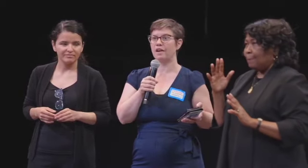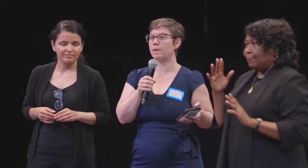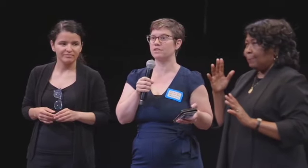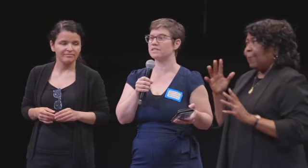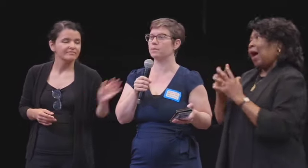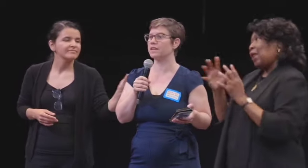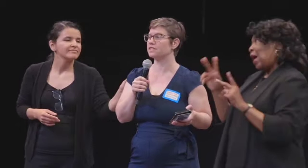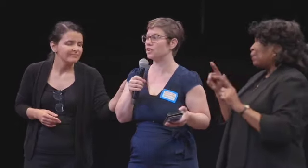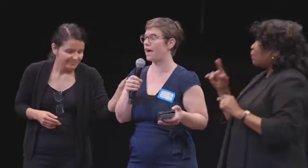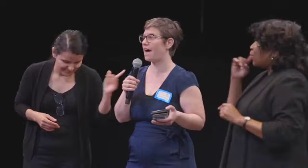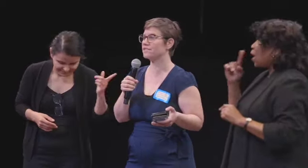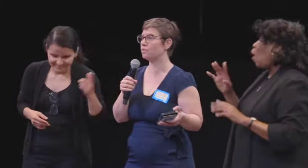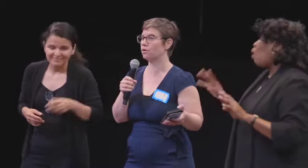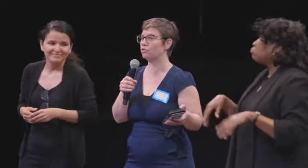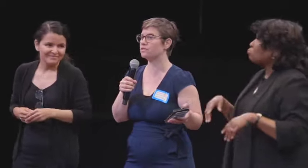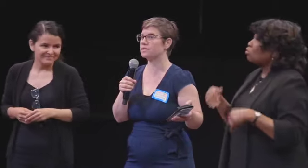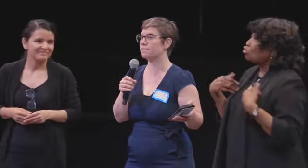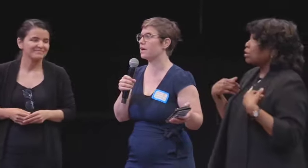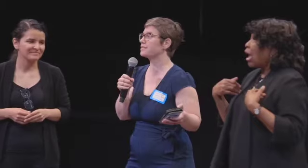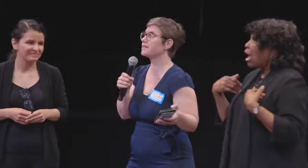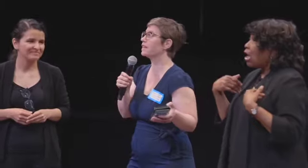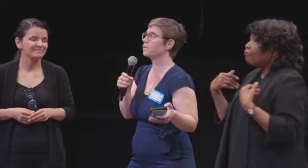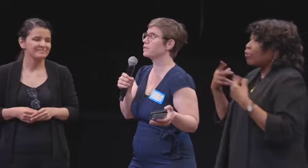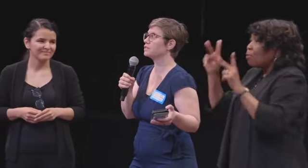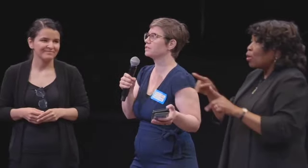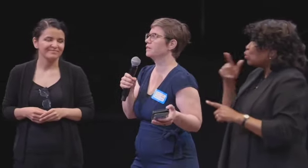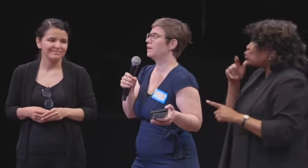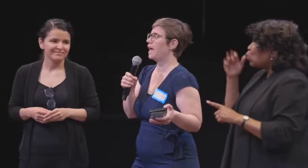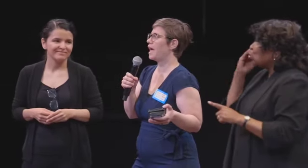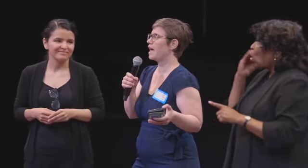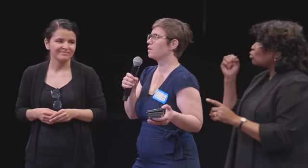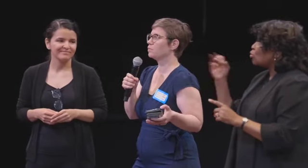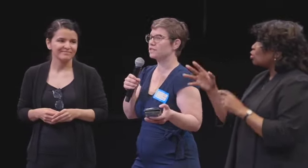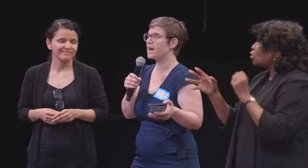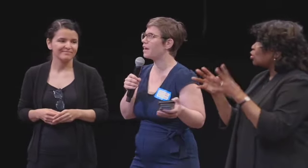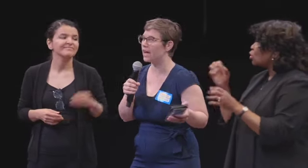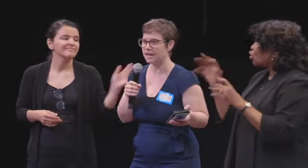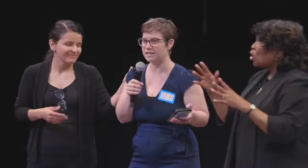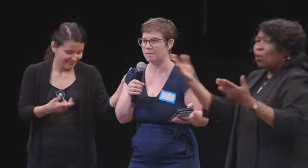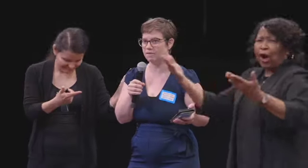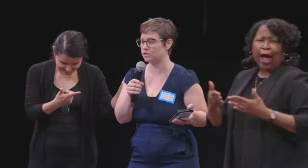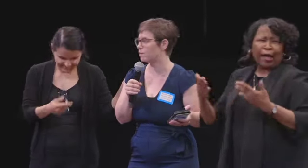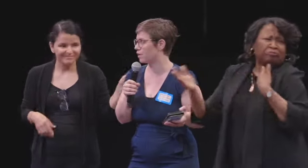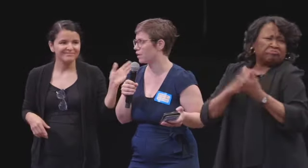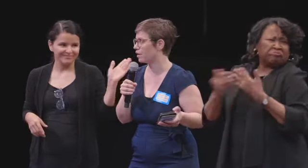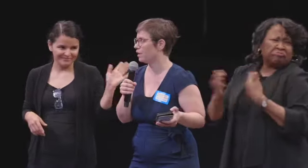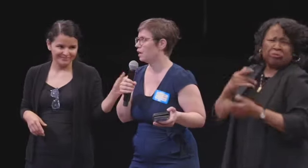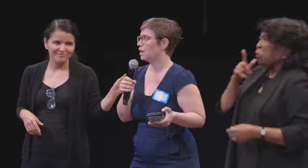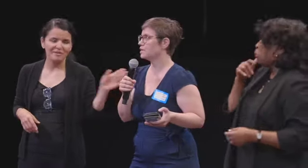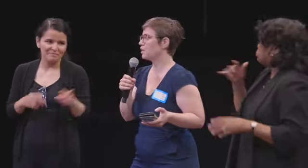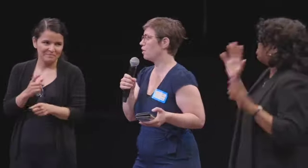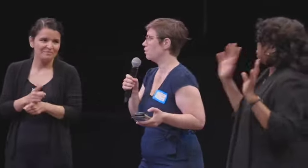a lot of people just thing we need to have someone who knows American Sign Language and we'll just hire any type of interpreter.